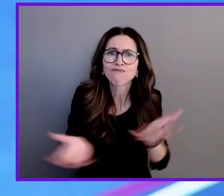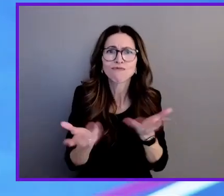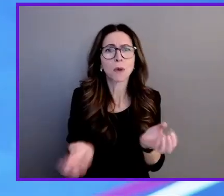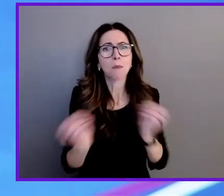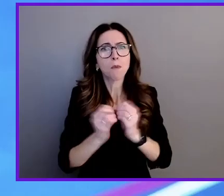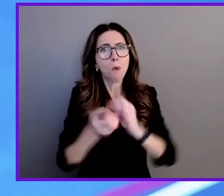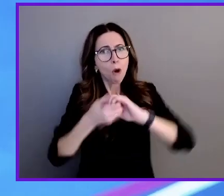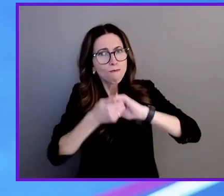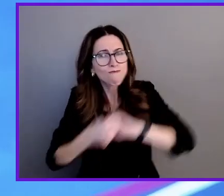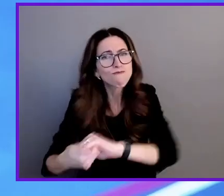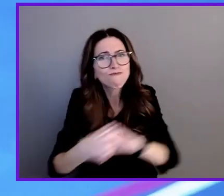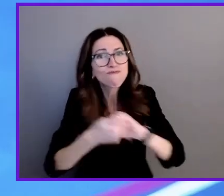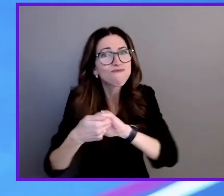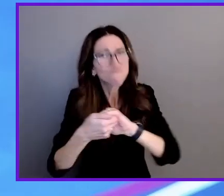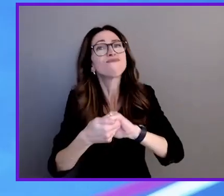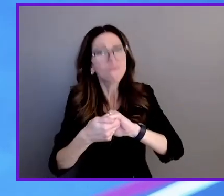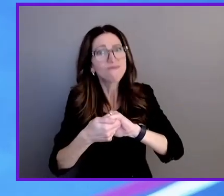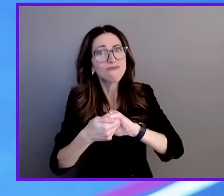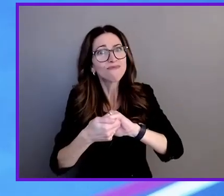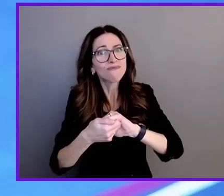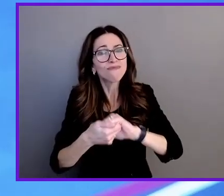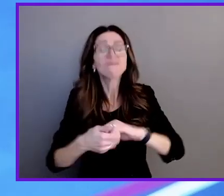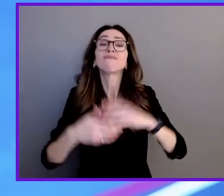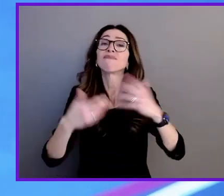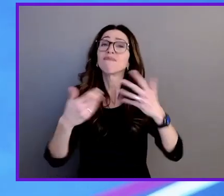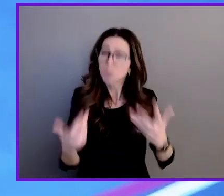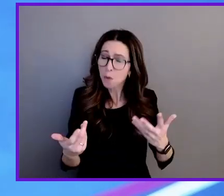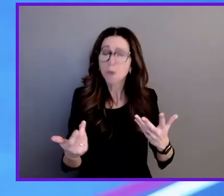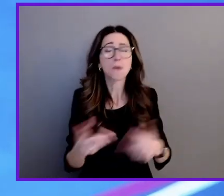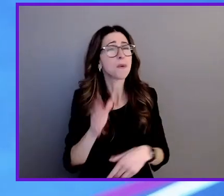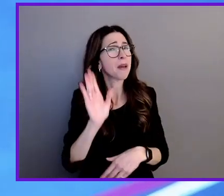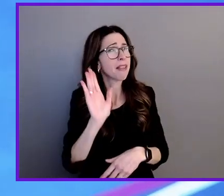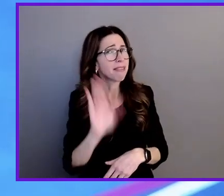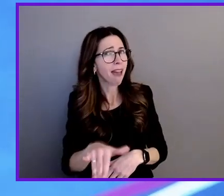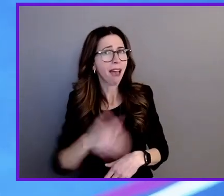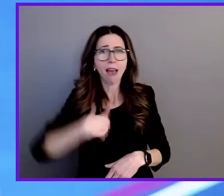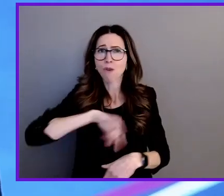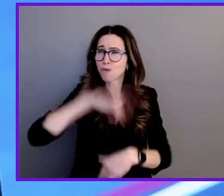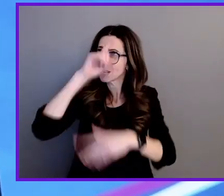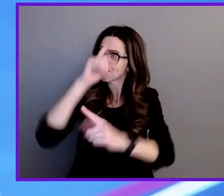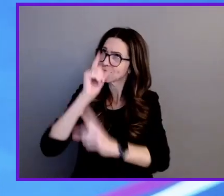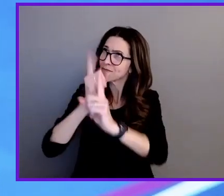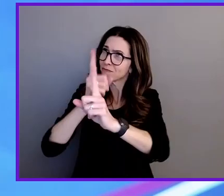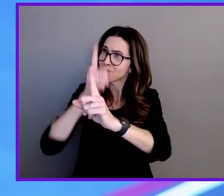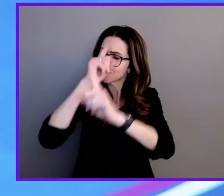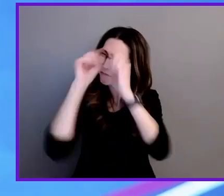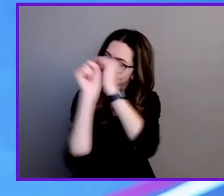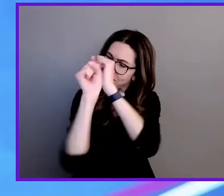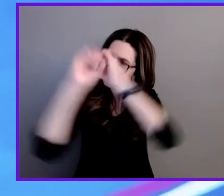And it presents the vision of what we are trying to accomplish. To realize this vision,